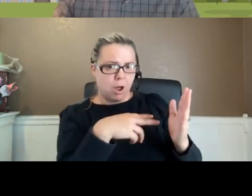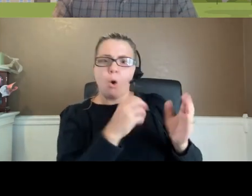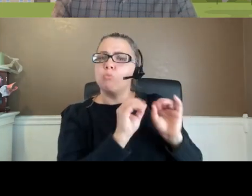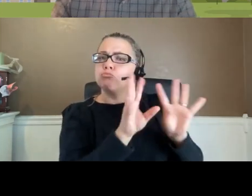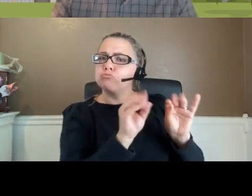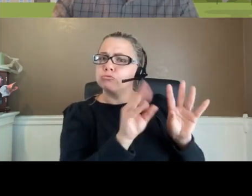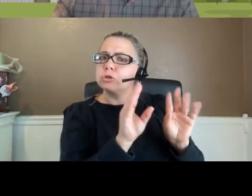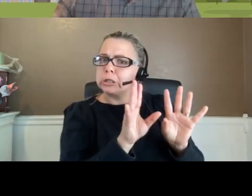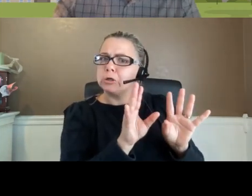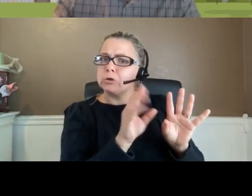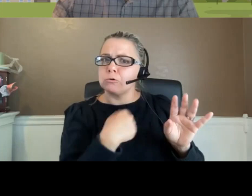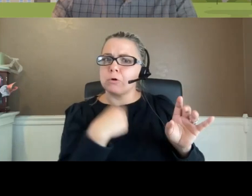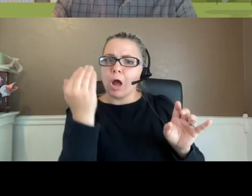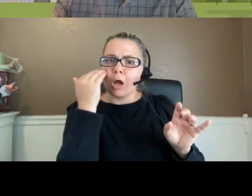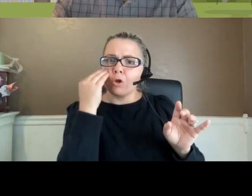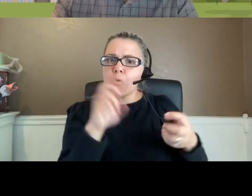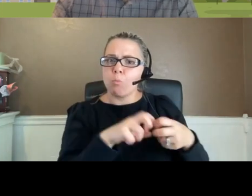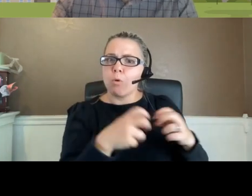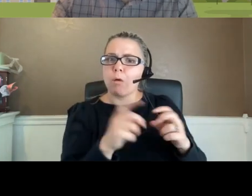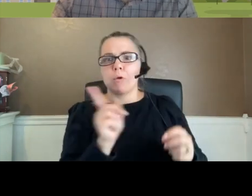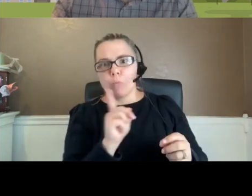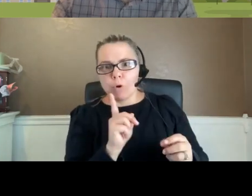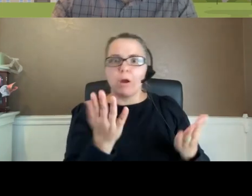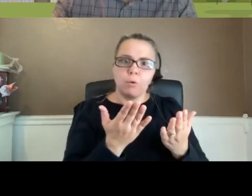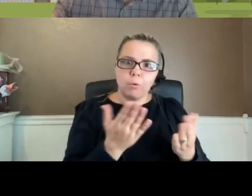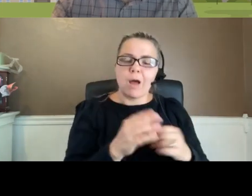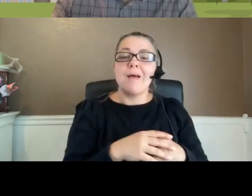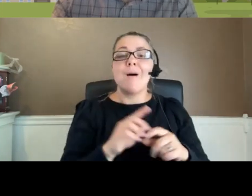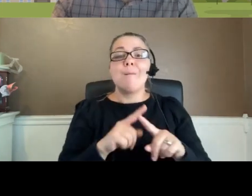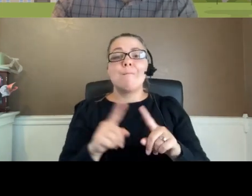on and where it is but, you know, often for the person who's going to be fixing that, where is